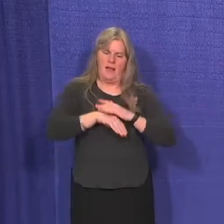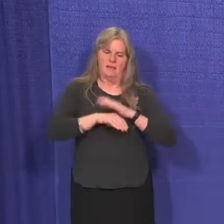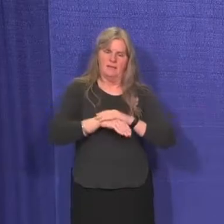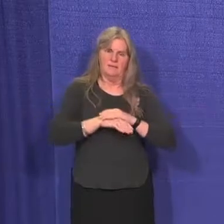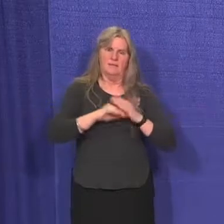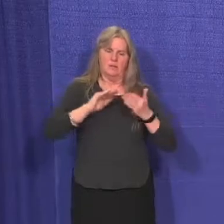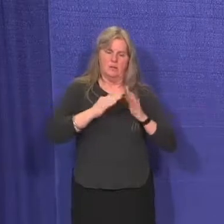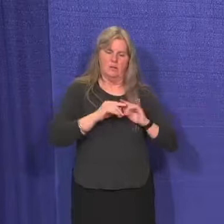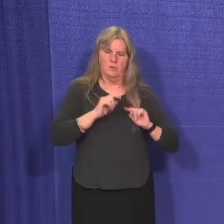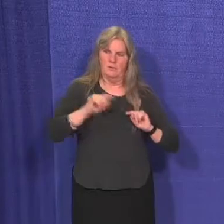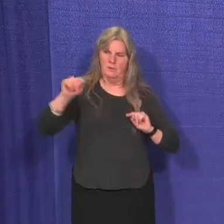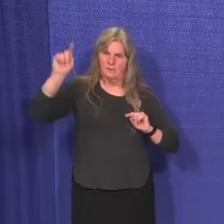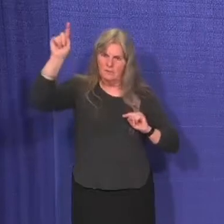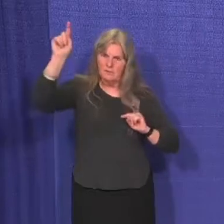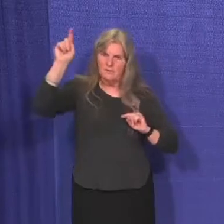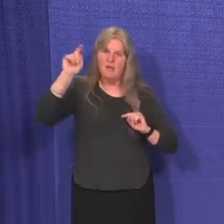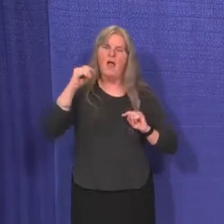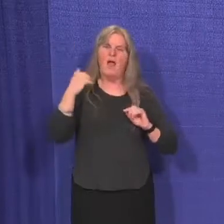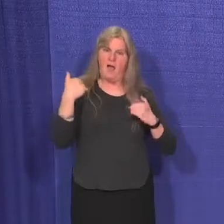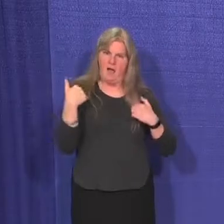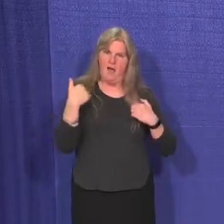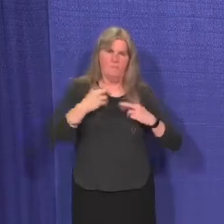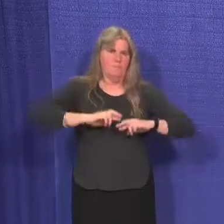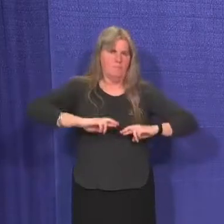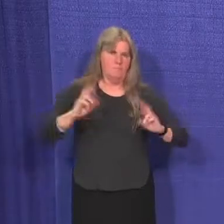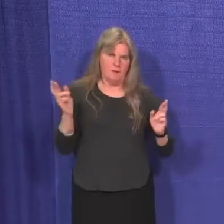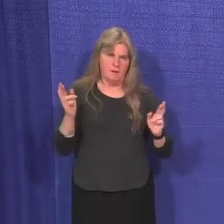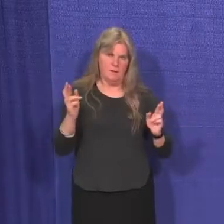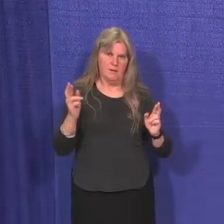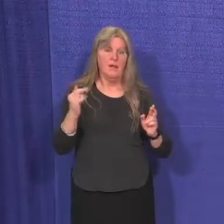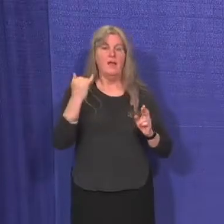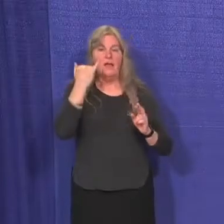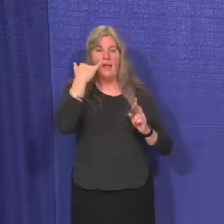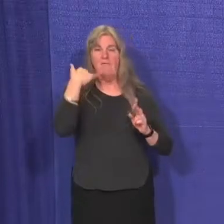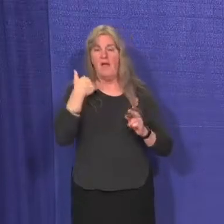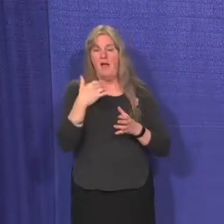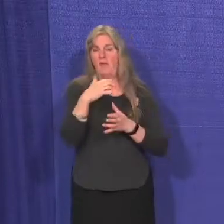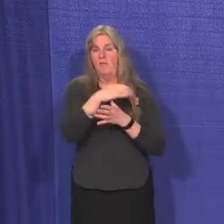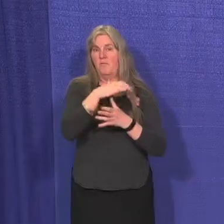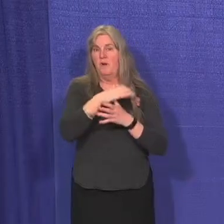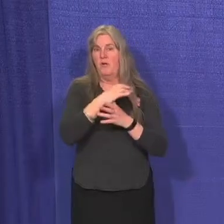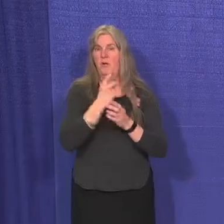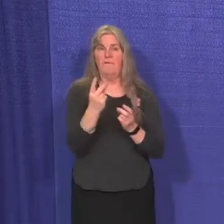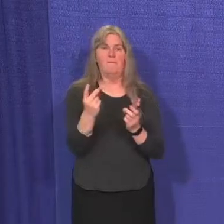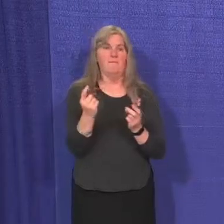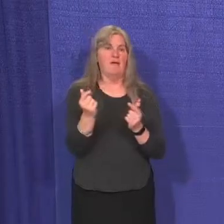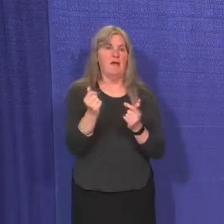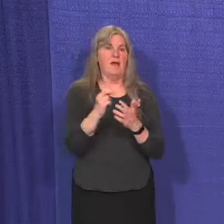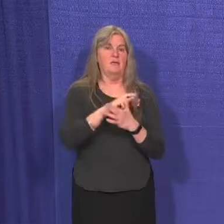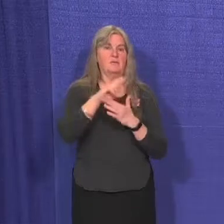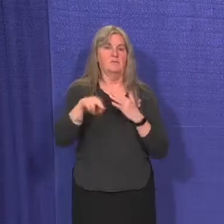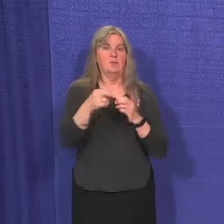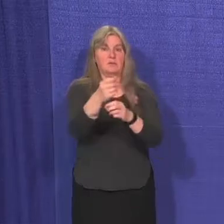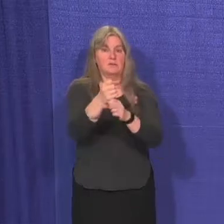if there are early identification need.